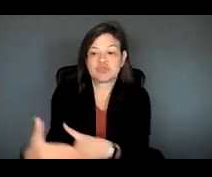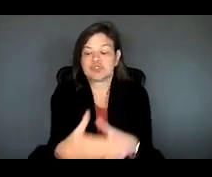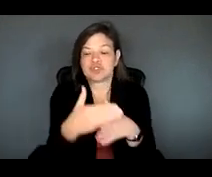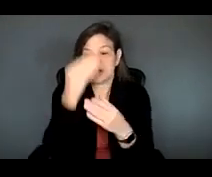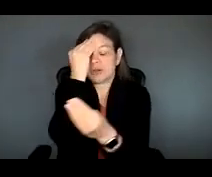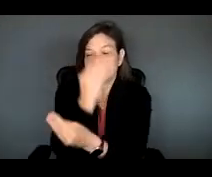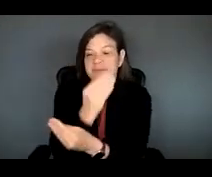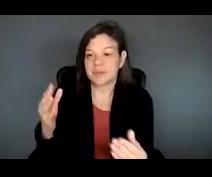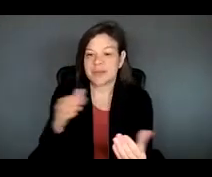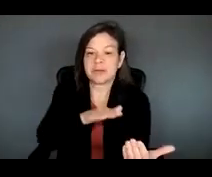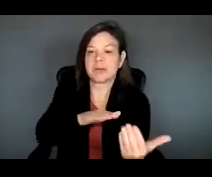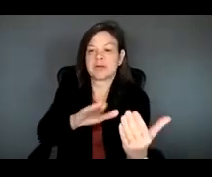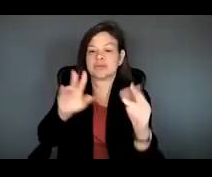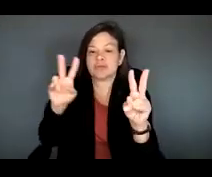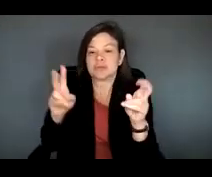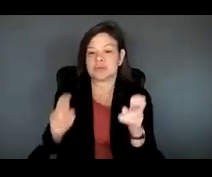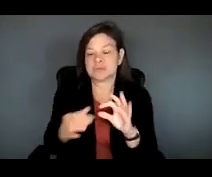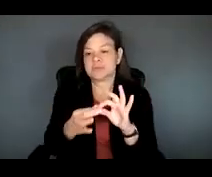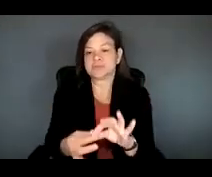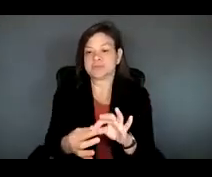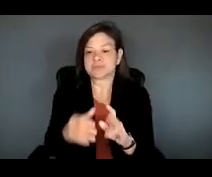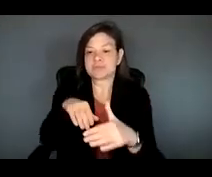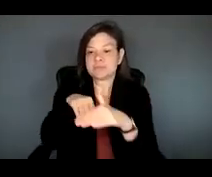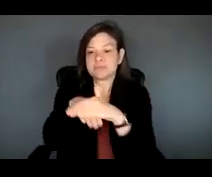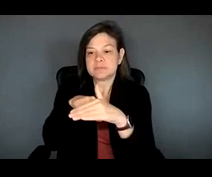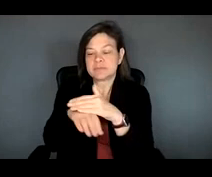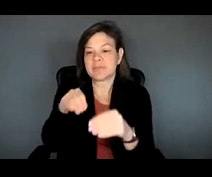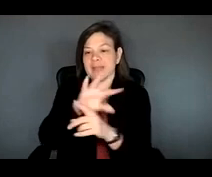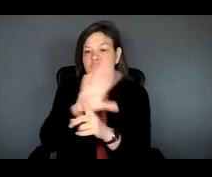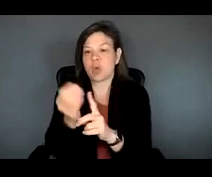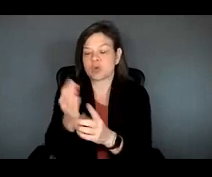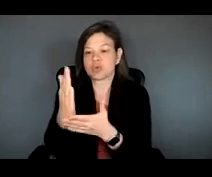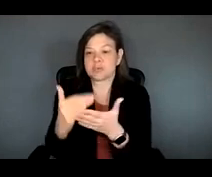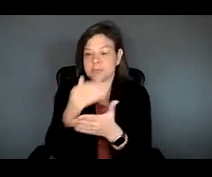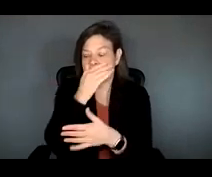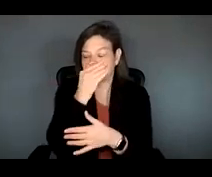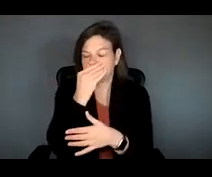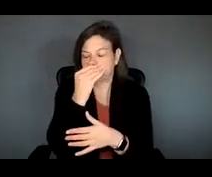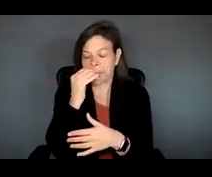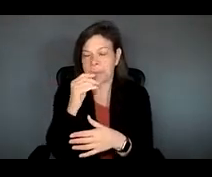address issues around accessibility in the cultural sector. And from there it's really